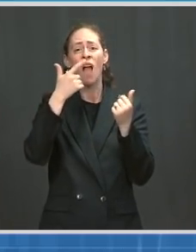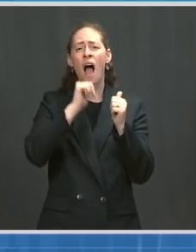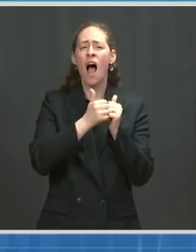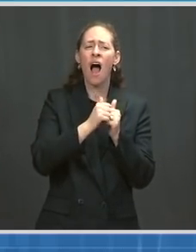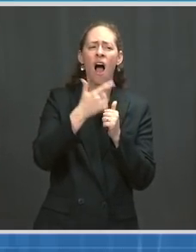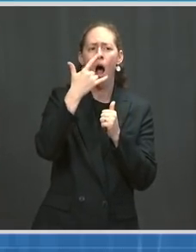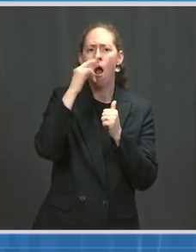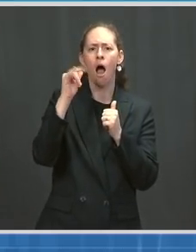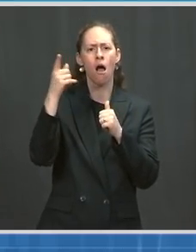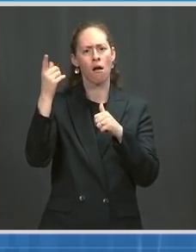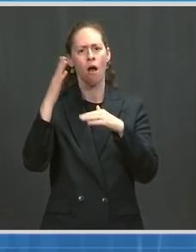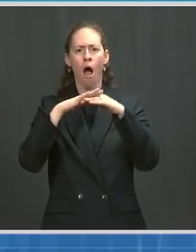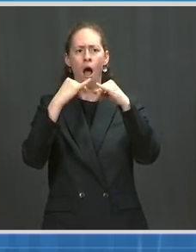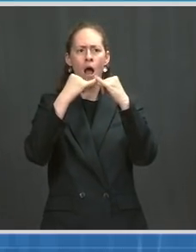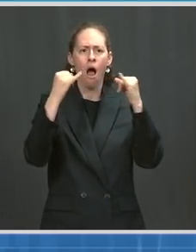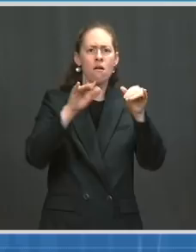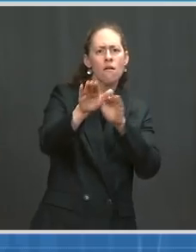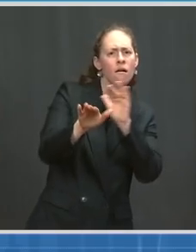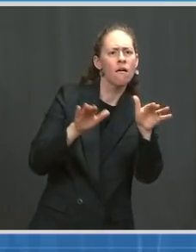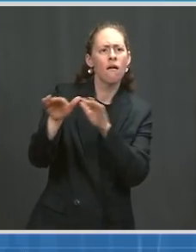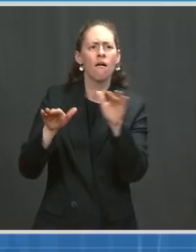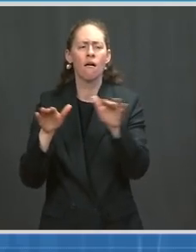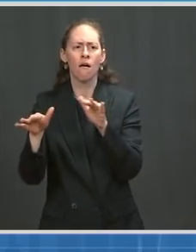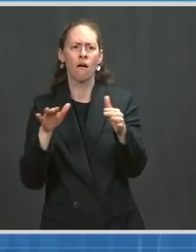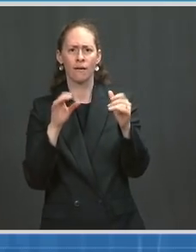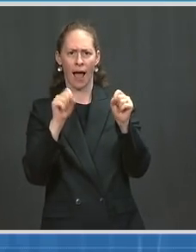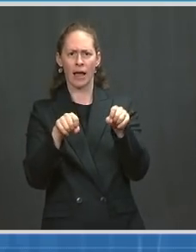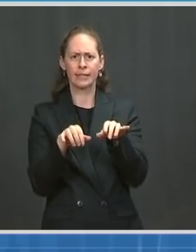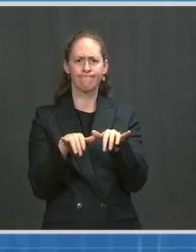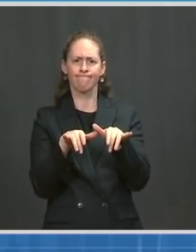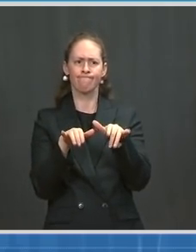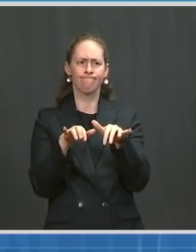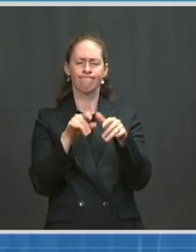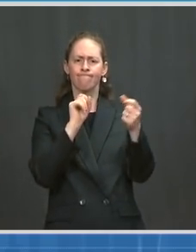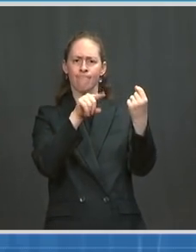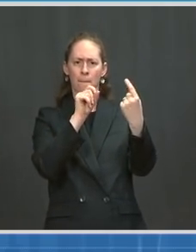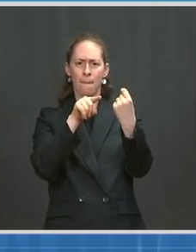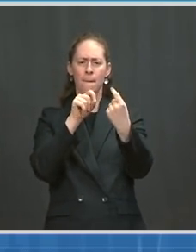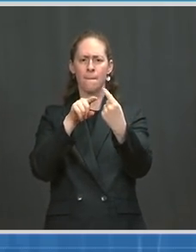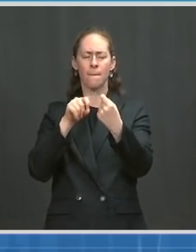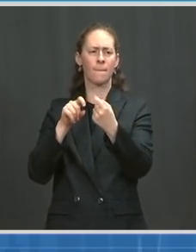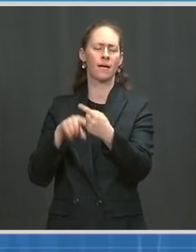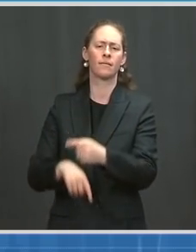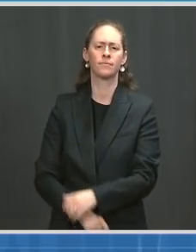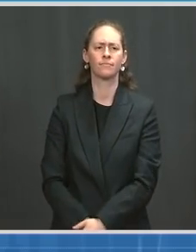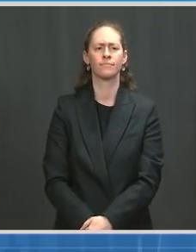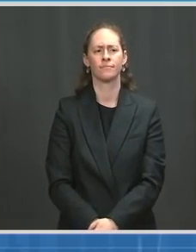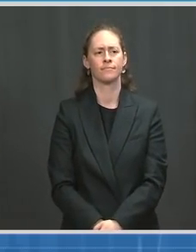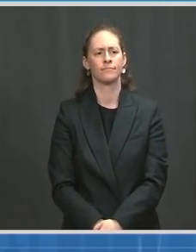and stories about their vaccinations. So, today, we are asking everyone to help spread the word